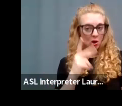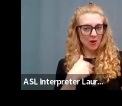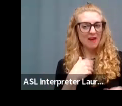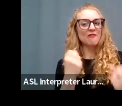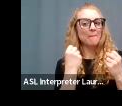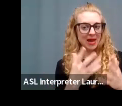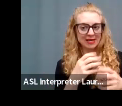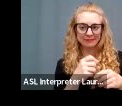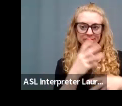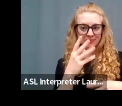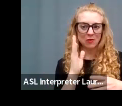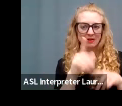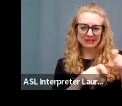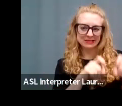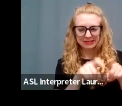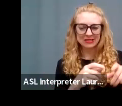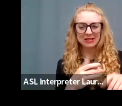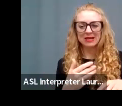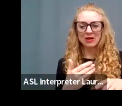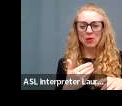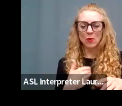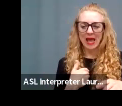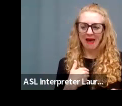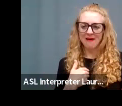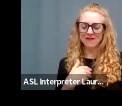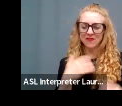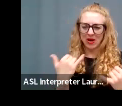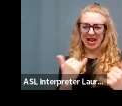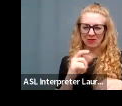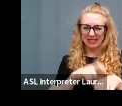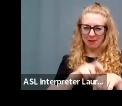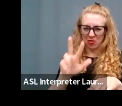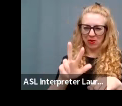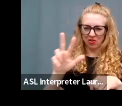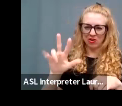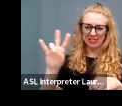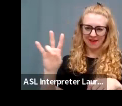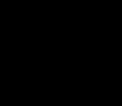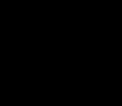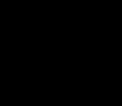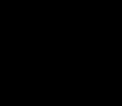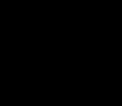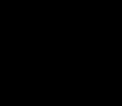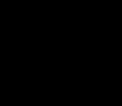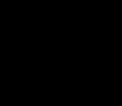to try to shoot them at you we've got we're at 3 37 now so let's see if we can get through them uh